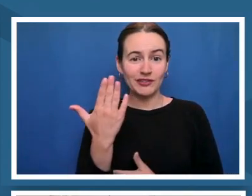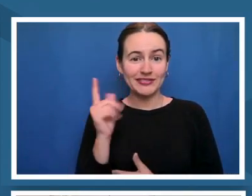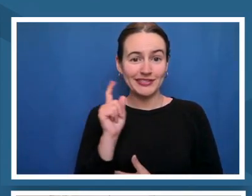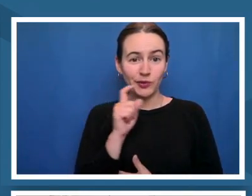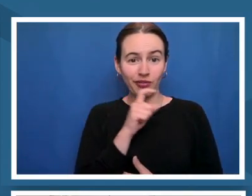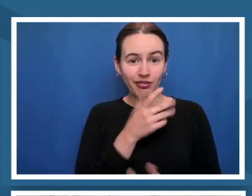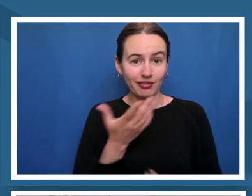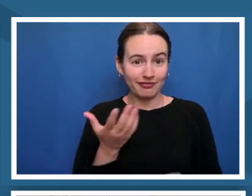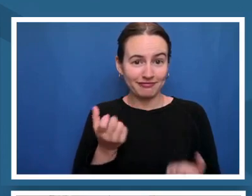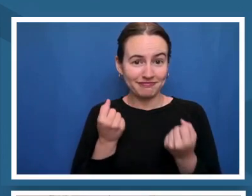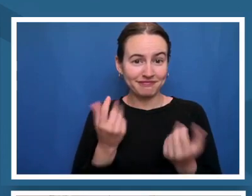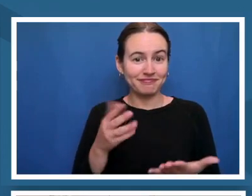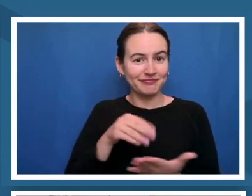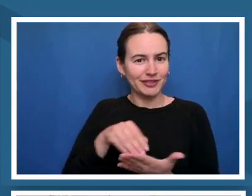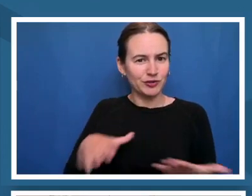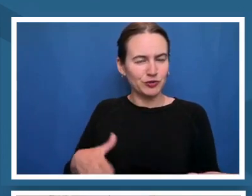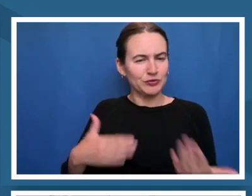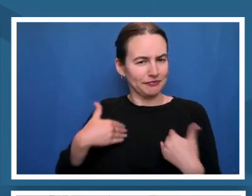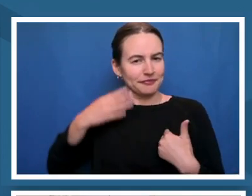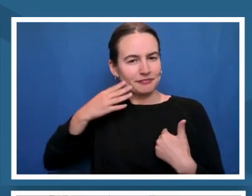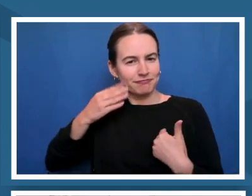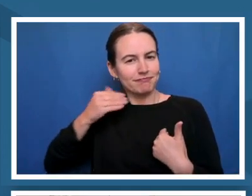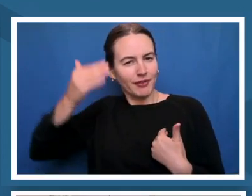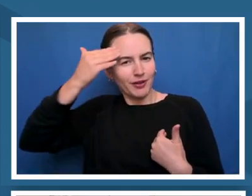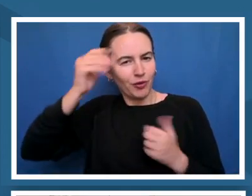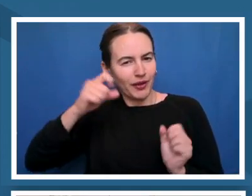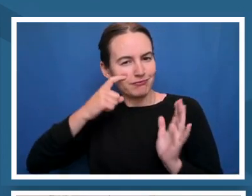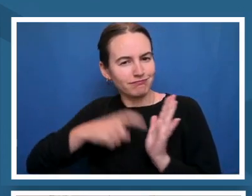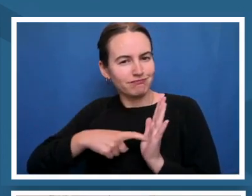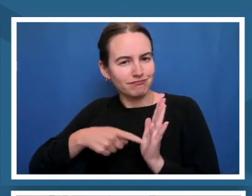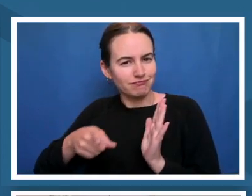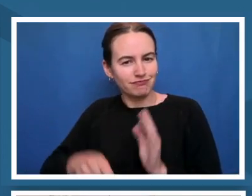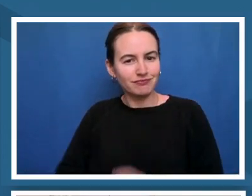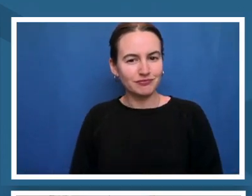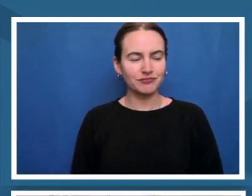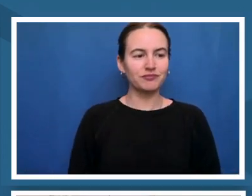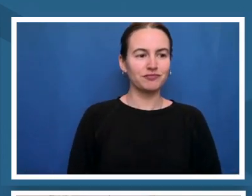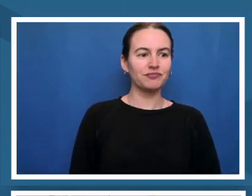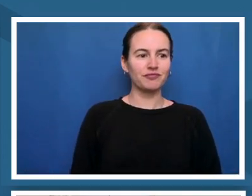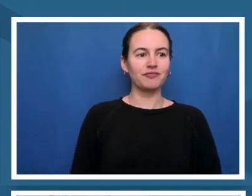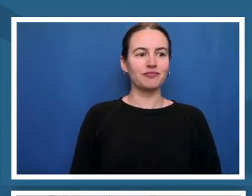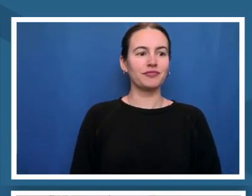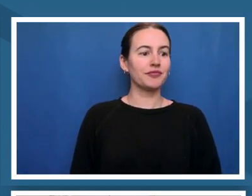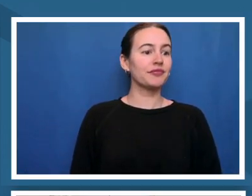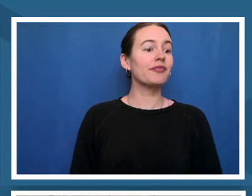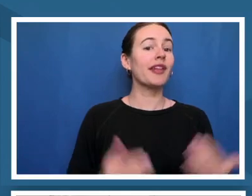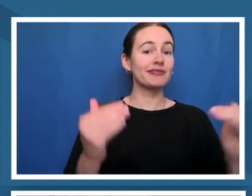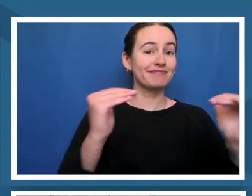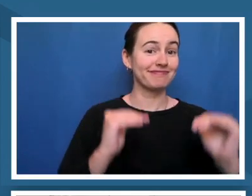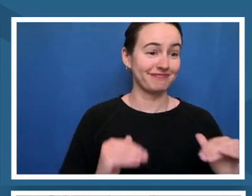have experience with and it could really be used and then if you go to the next